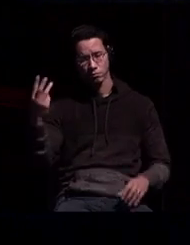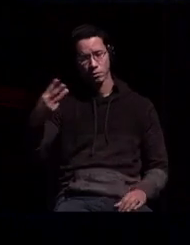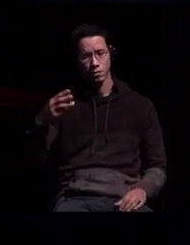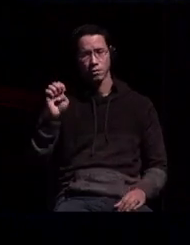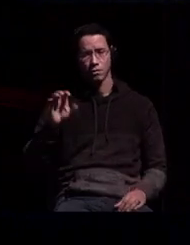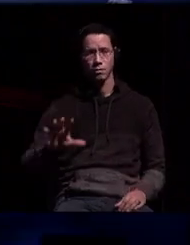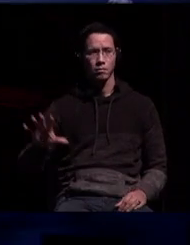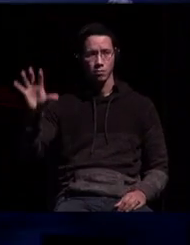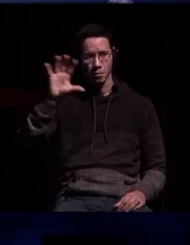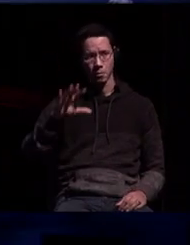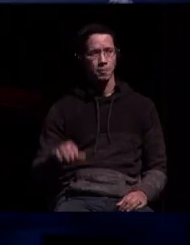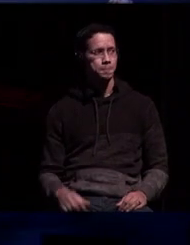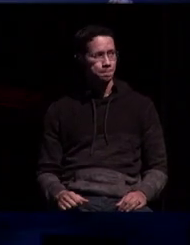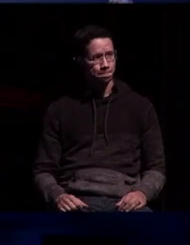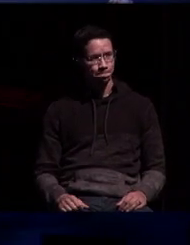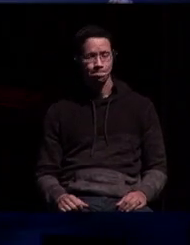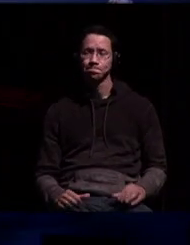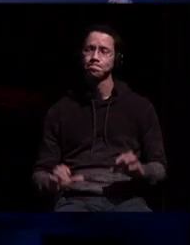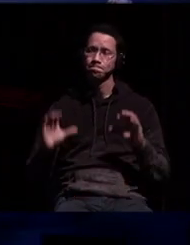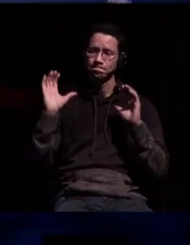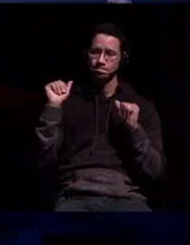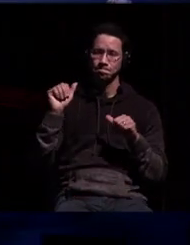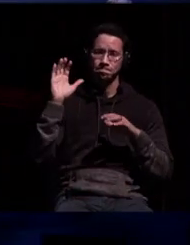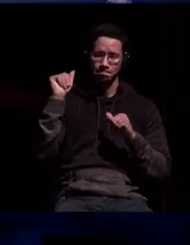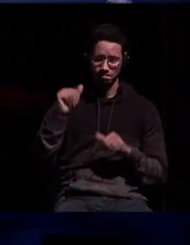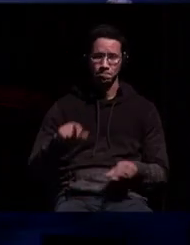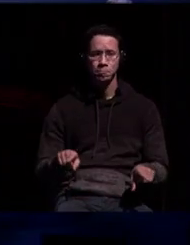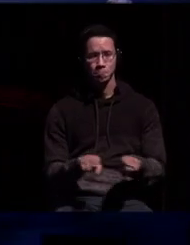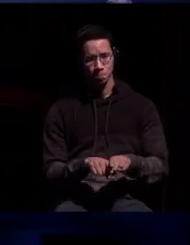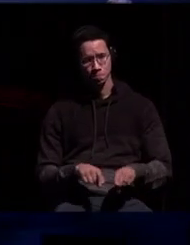So Spain also has this kind of problem and numbers